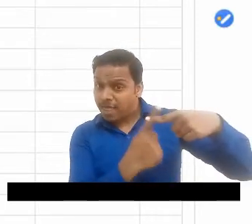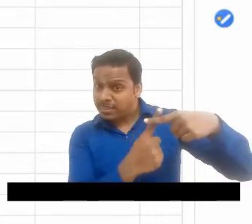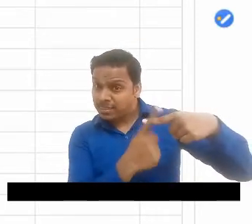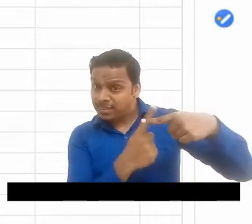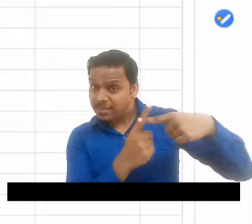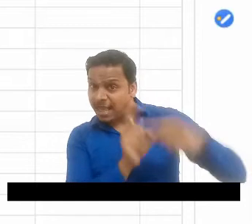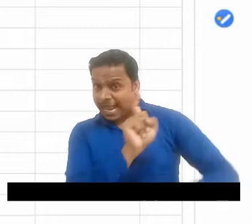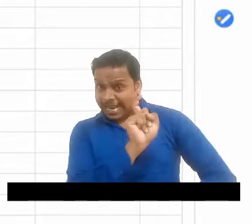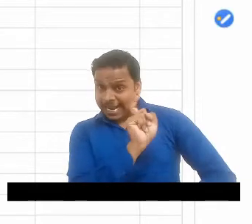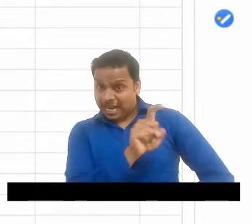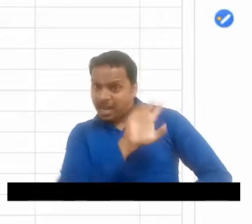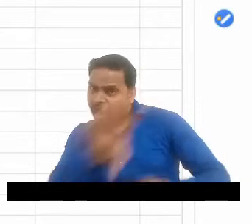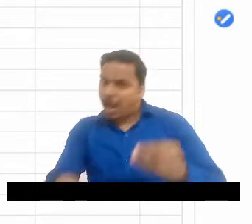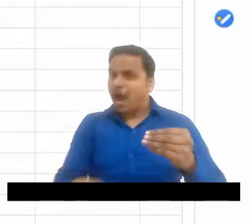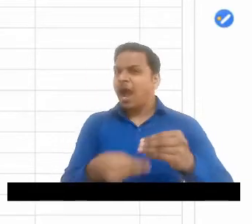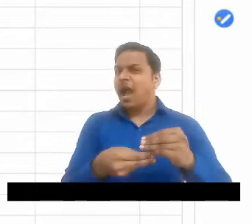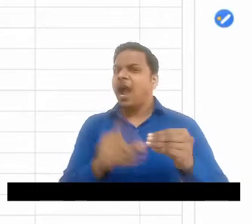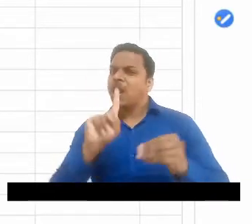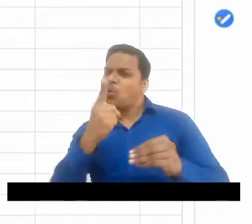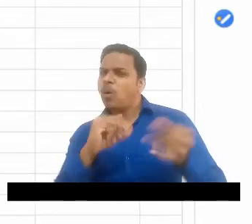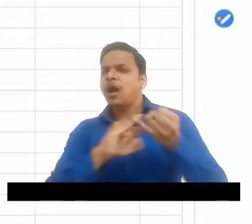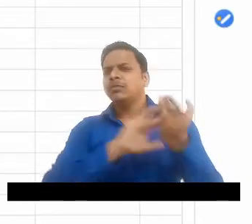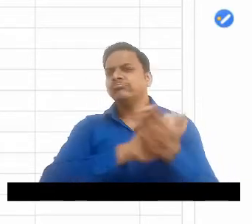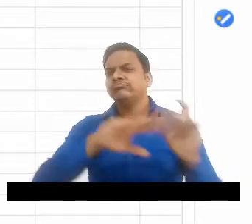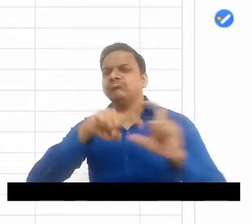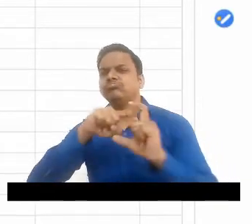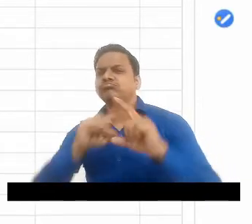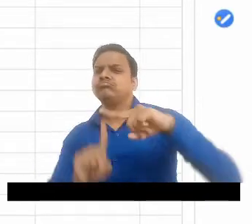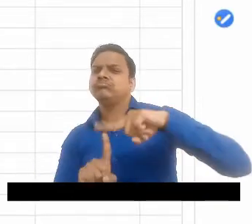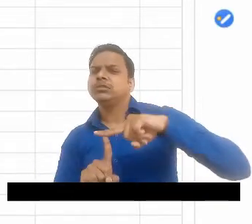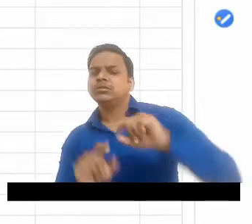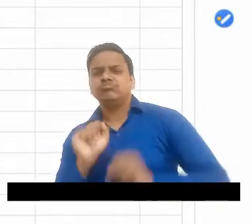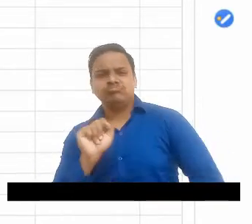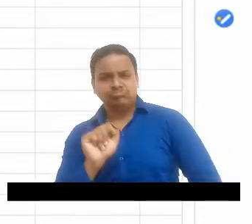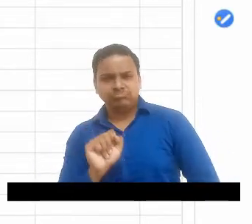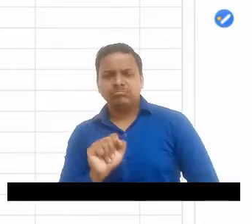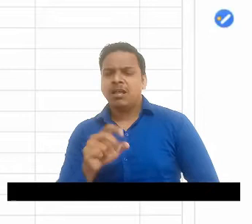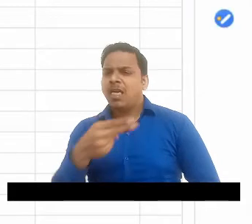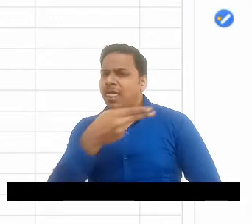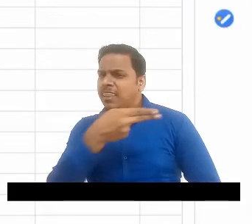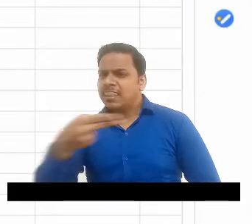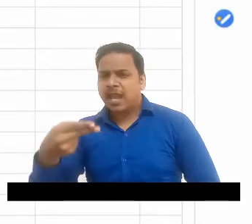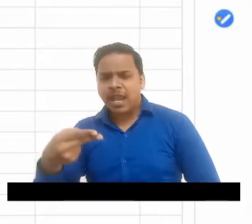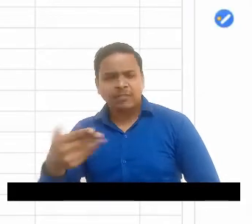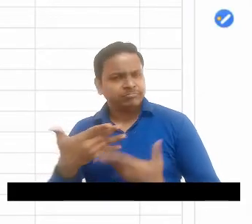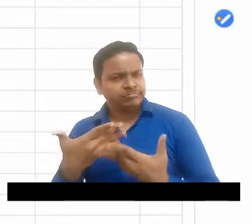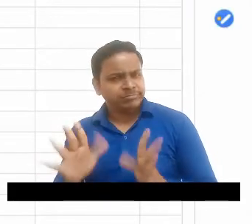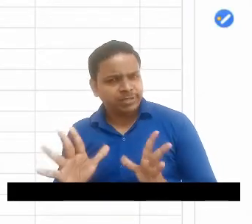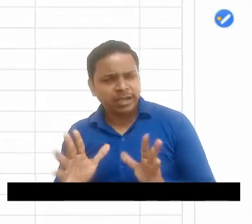can click on this plus and one more sheet gets added here and you can also rename the